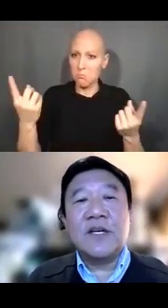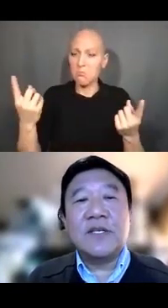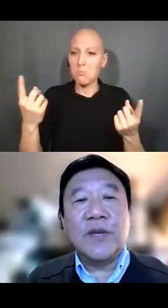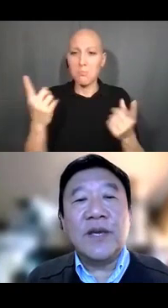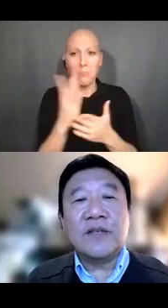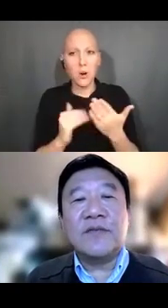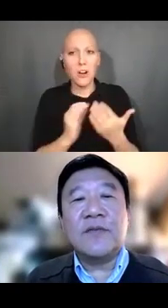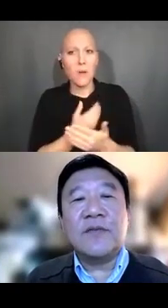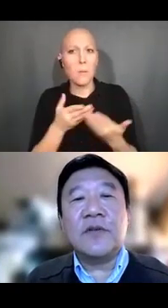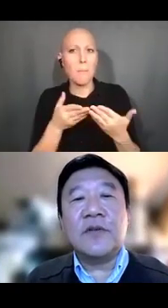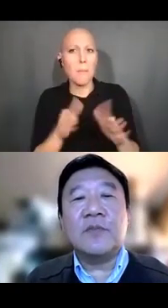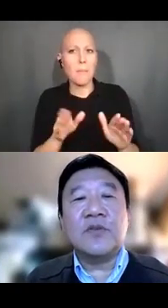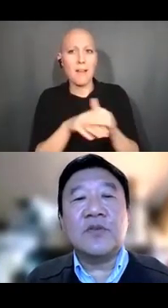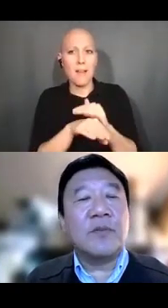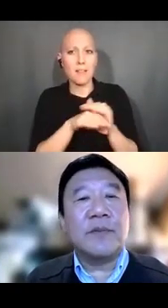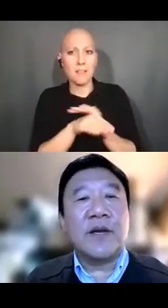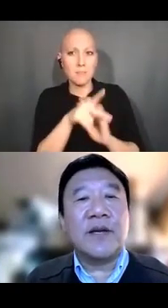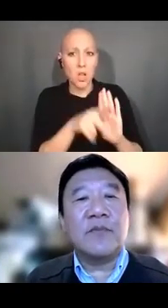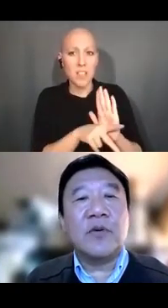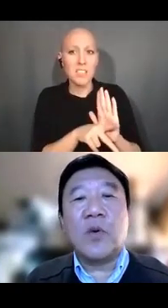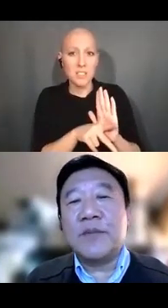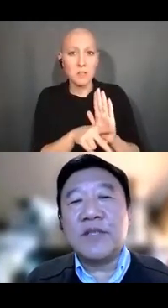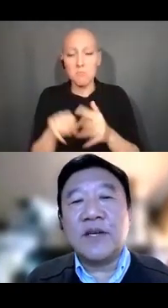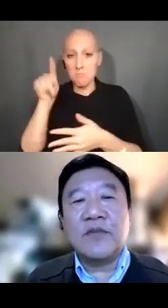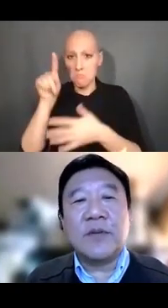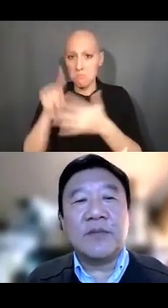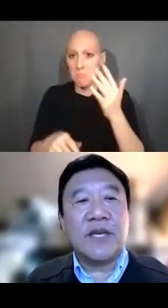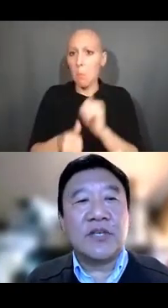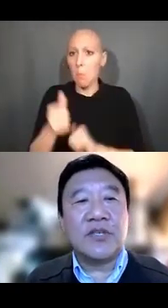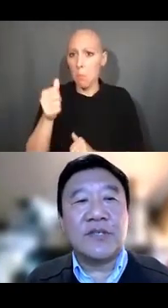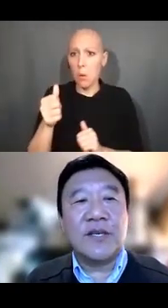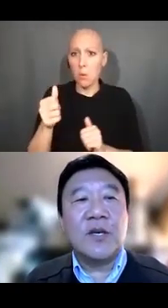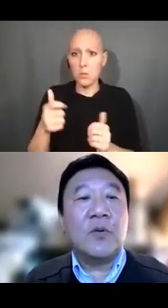So we actually fulfilled most of the requirements of the publications.